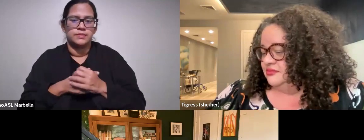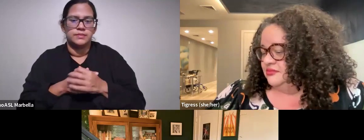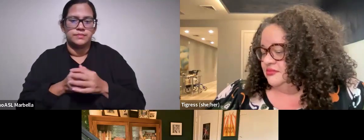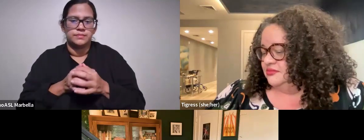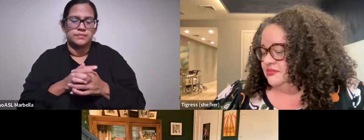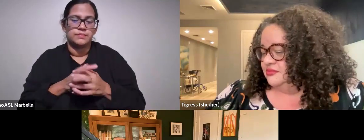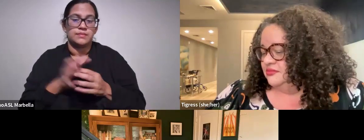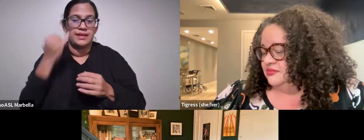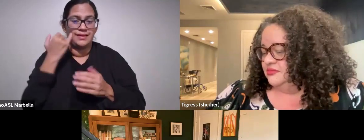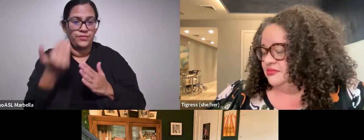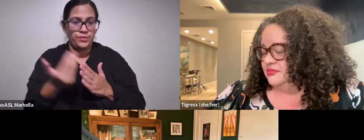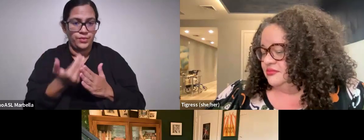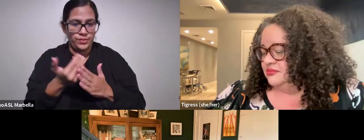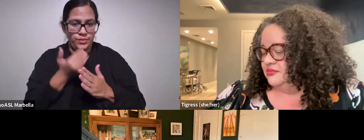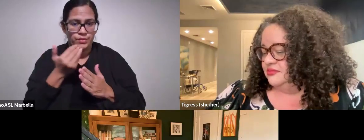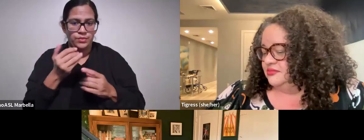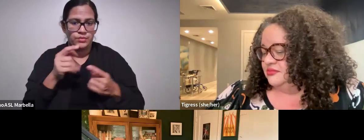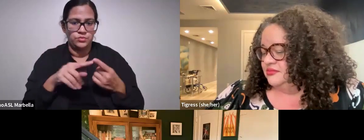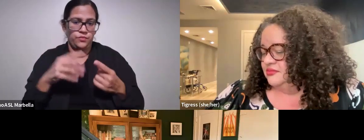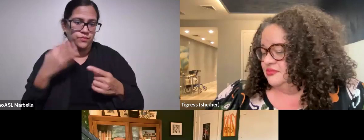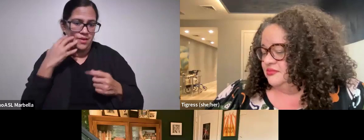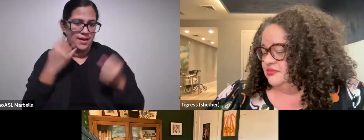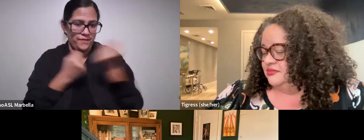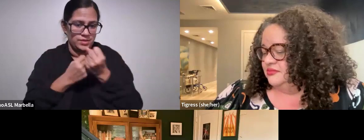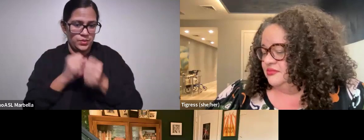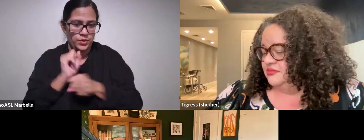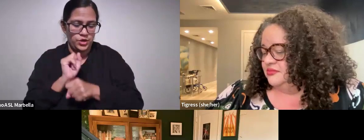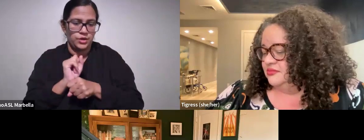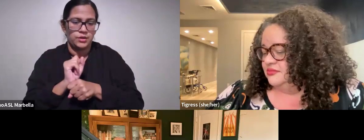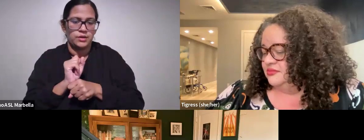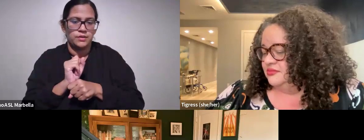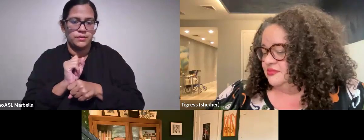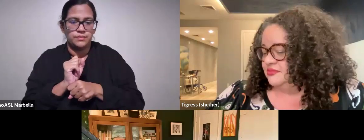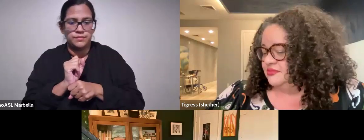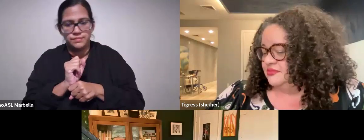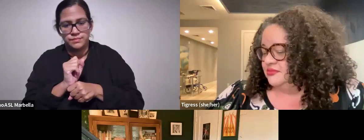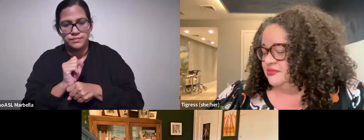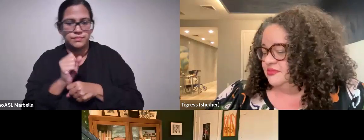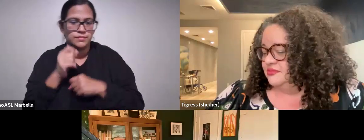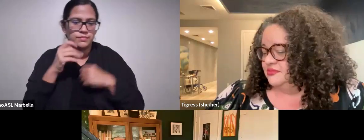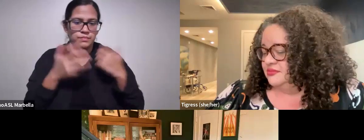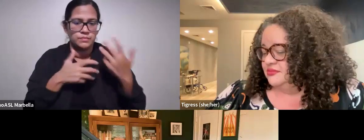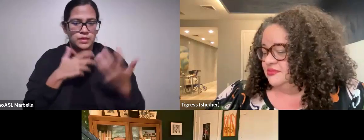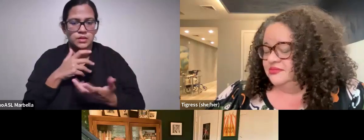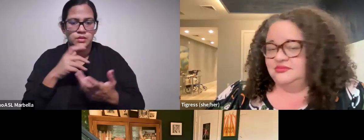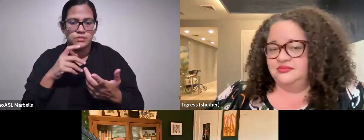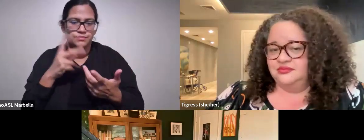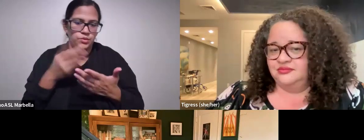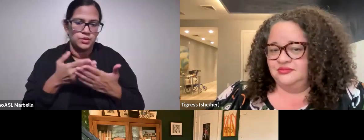if you're new to fat advocacy work, two things. One, I already said it. I'll say it again, sign that NAAFA petition.